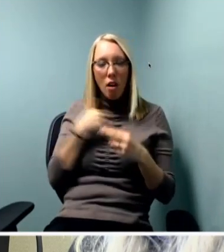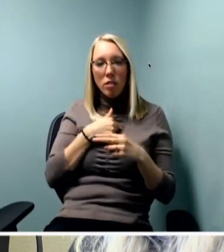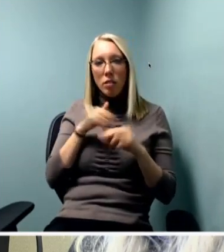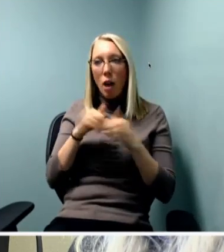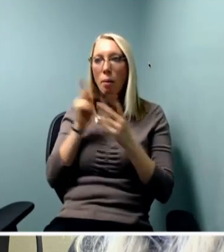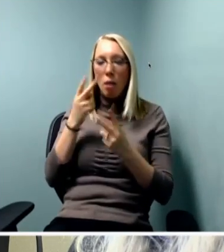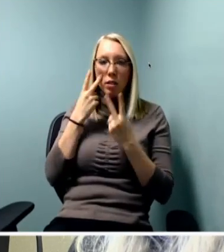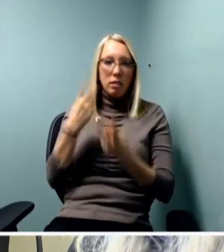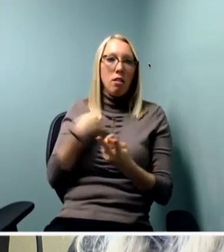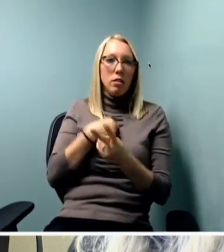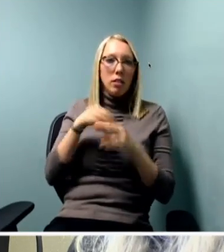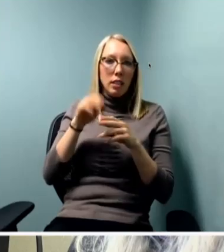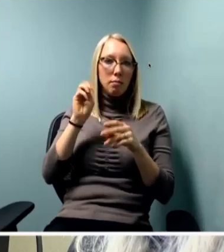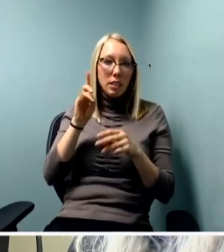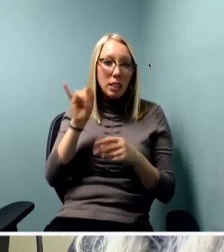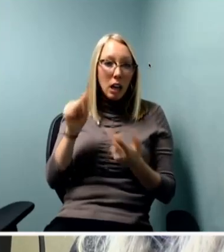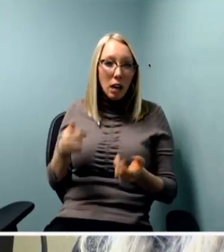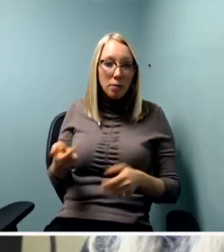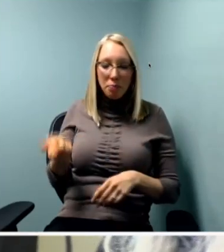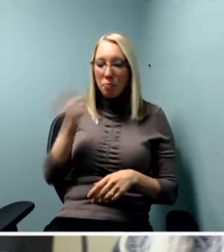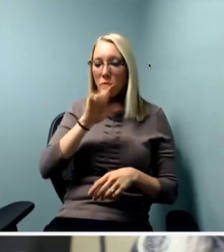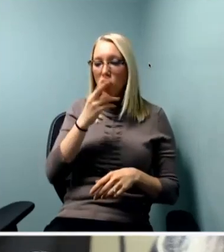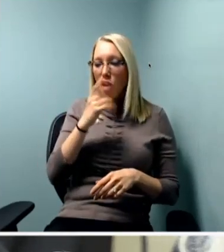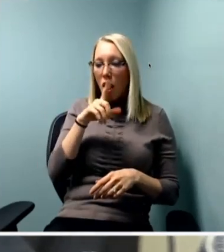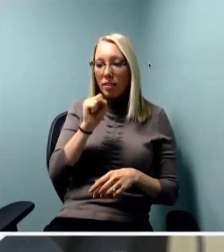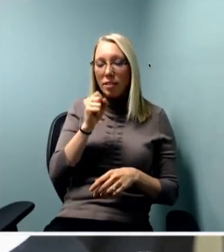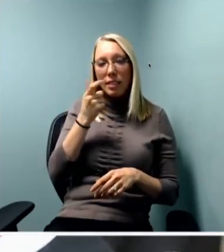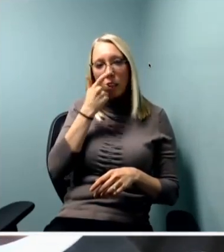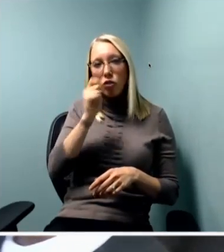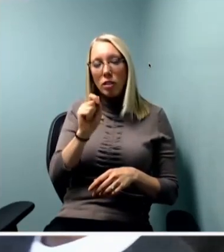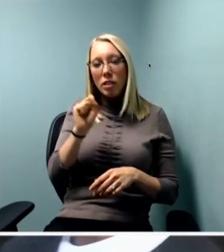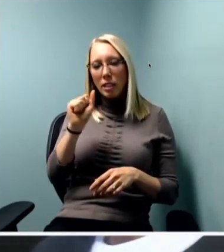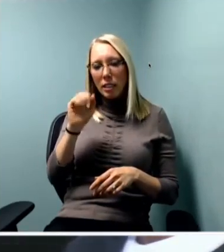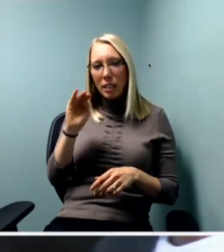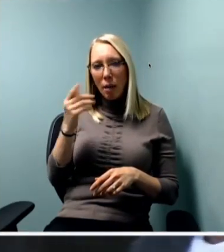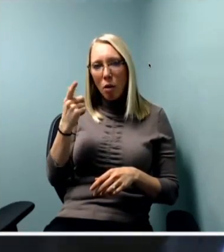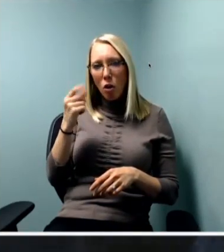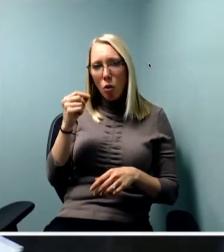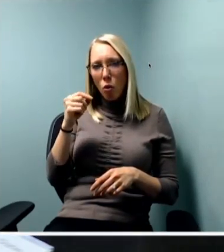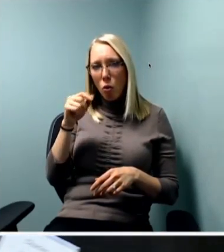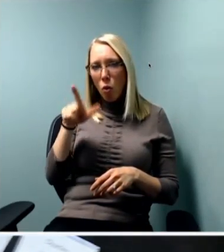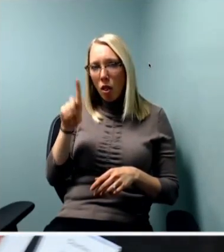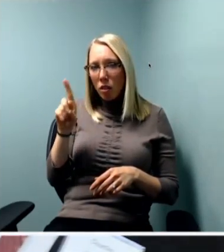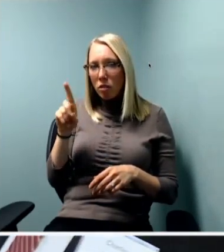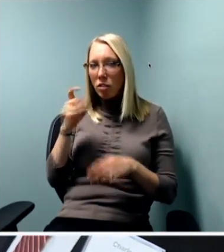(panel member) It's interesting, Sam Gold just opened up on Broadway 'The Glass Menagerie',